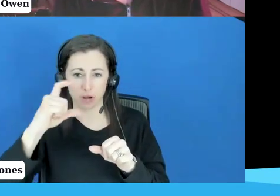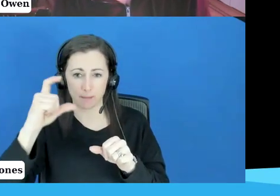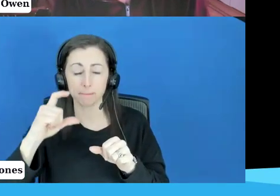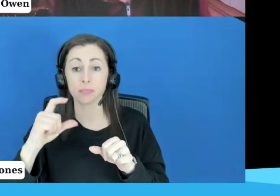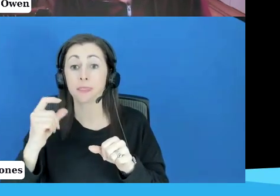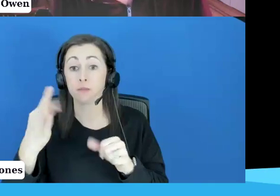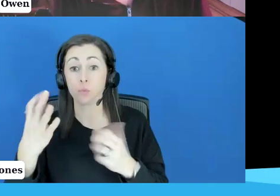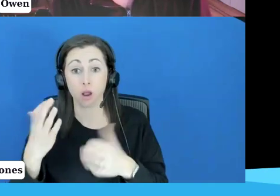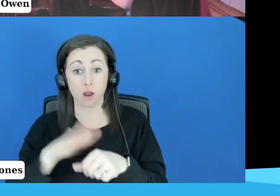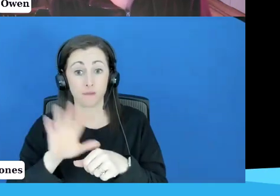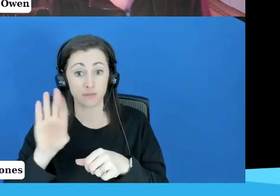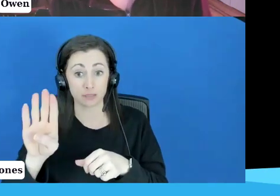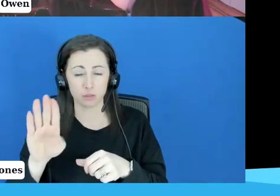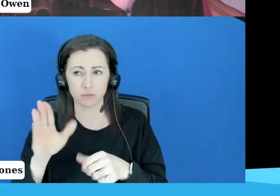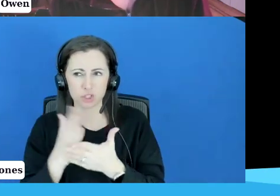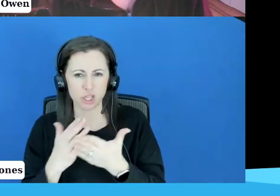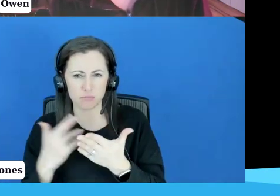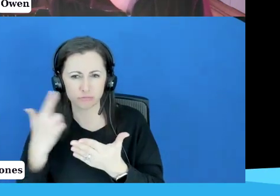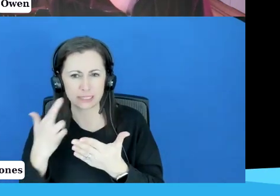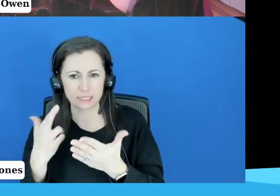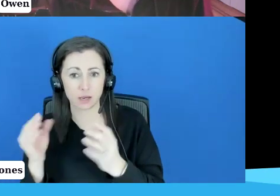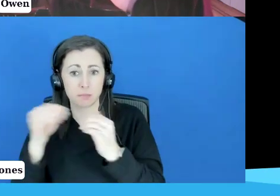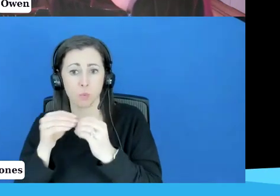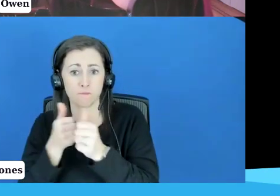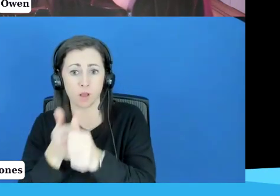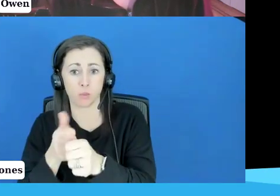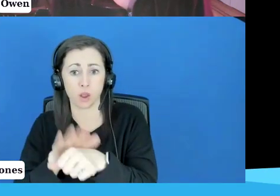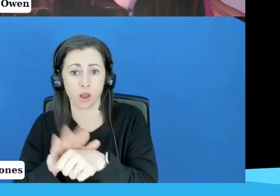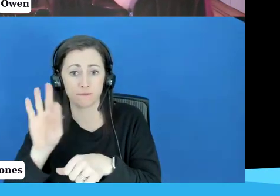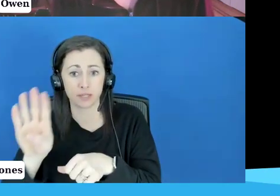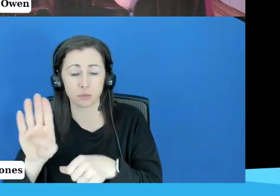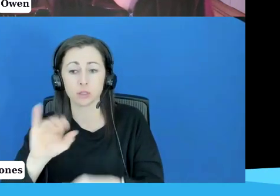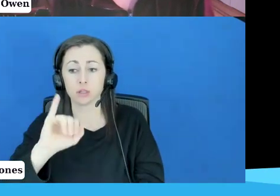which for whatever reason, I have a much bigger following. It's actually Jessie.Owen.